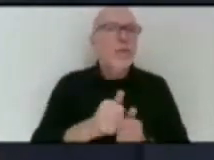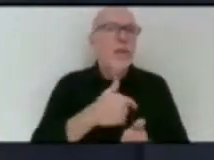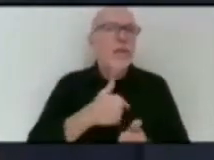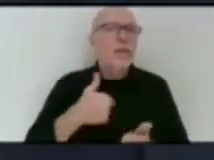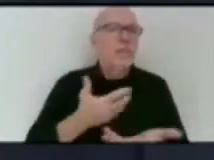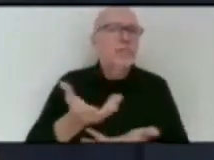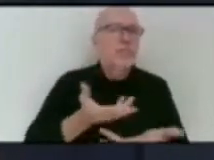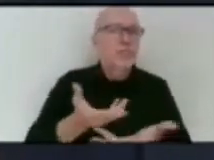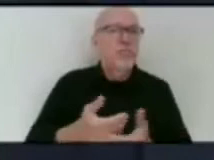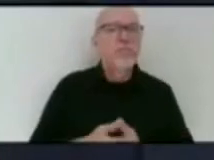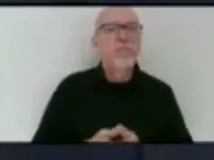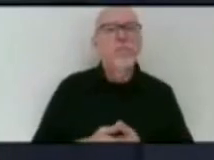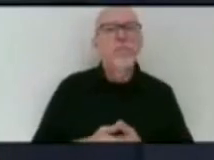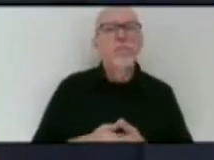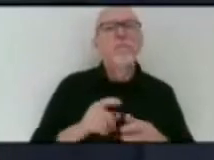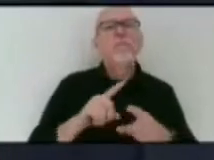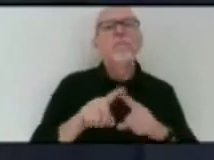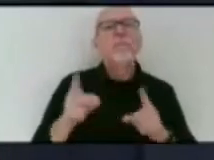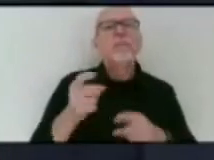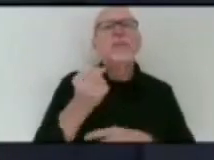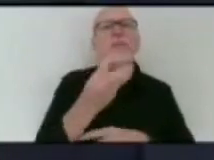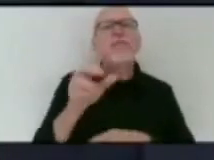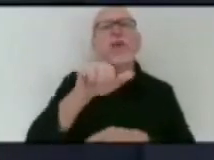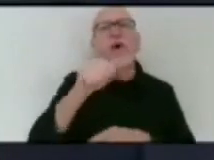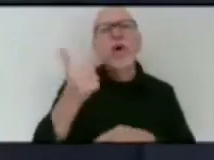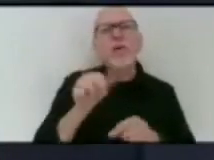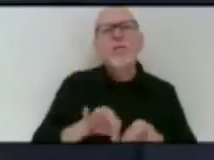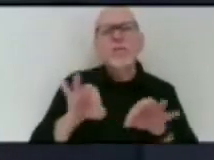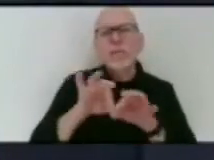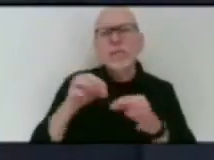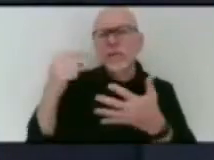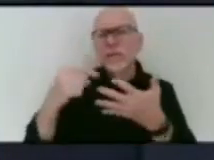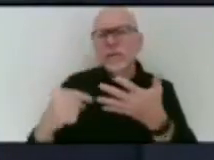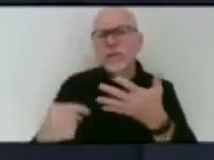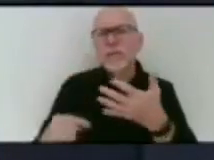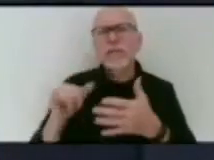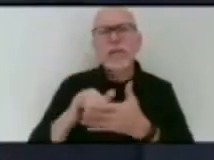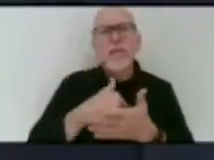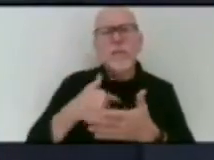But several of the other critical drivers that we've tracked since the